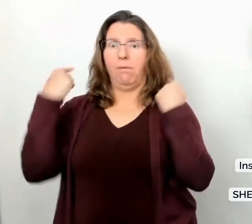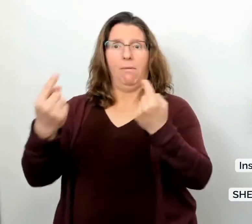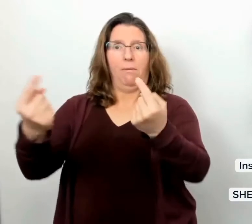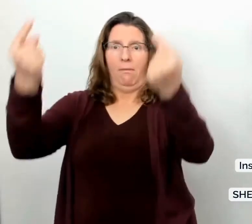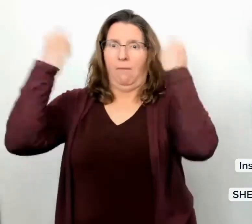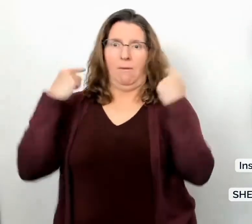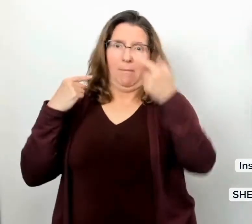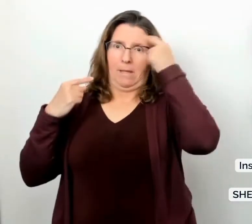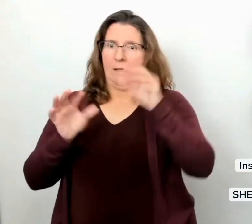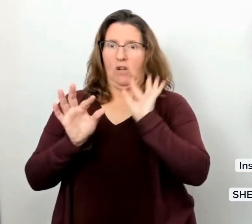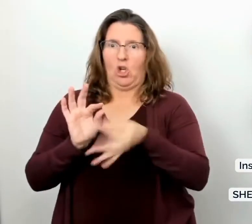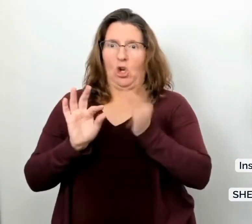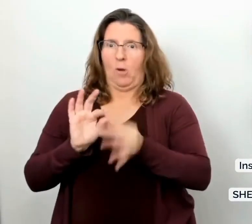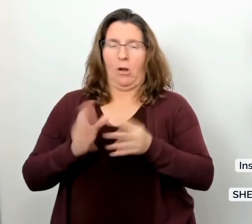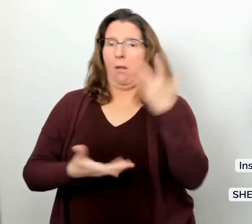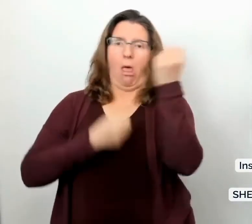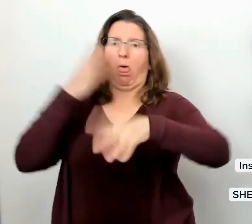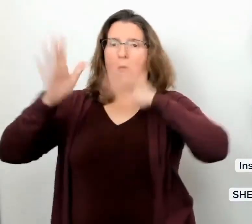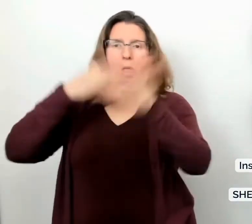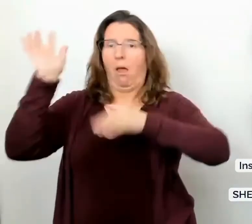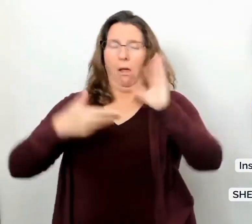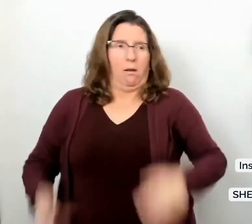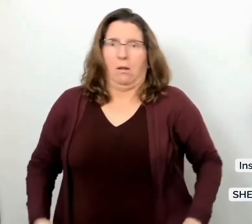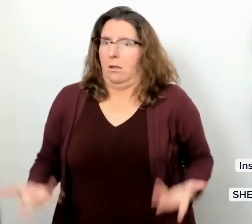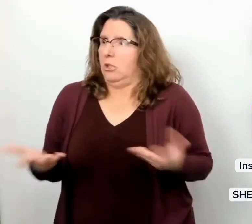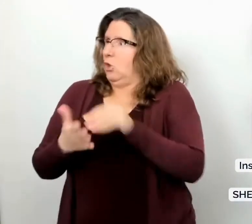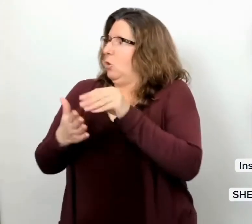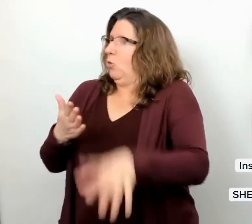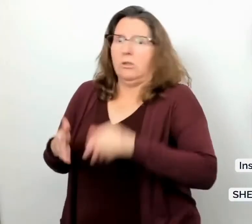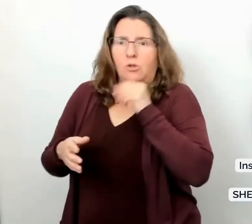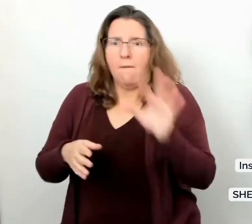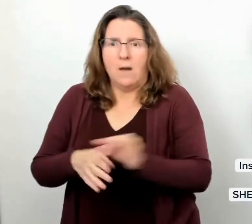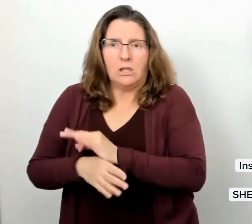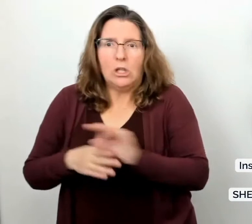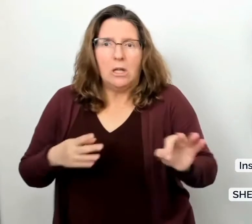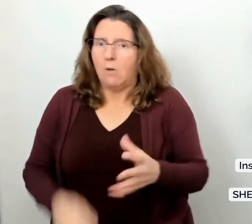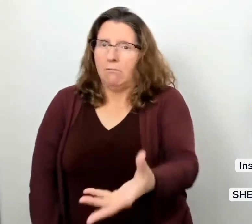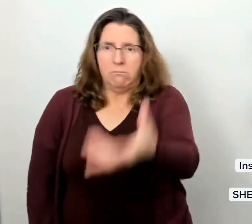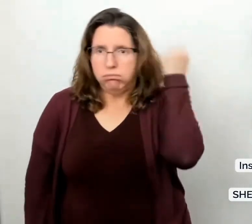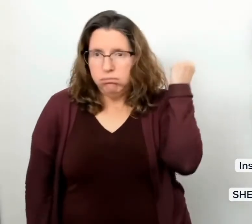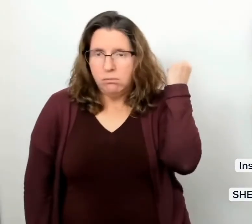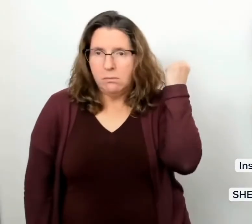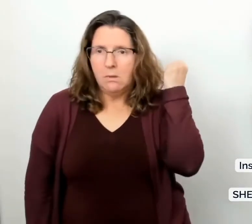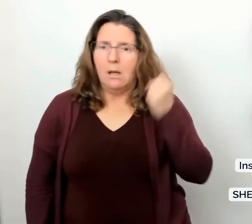wasting time sitting there with an incompetent interpreter spitting out incoherent sign salad.